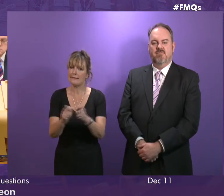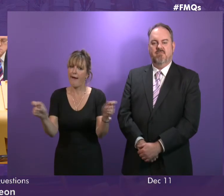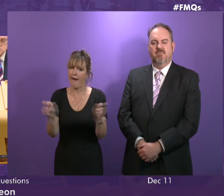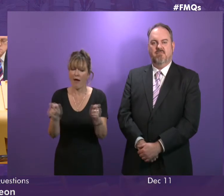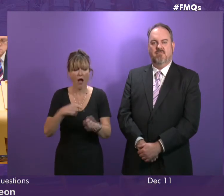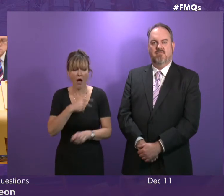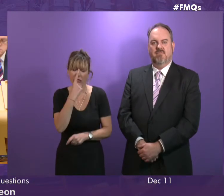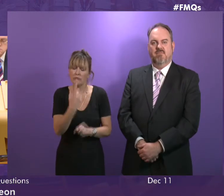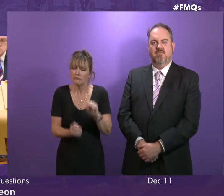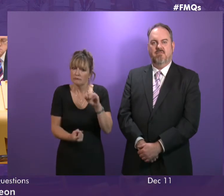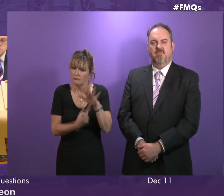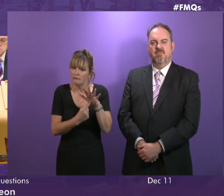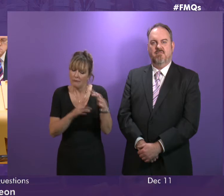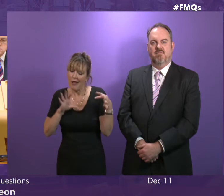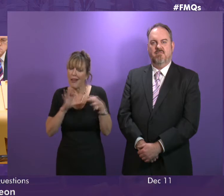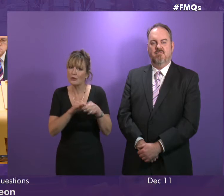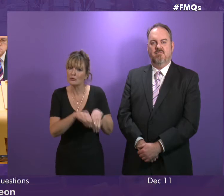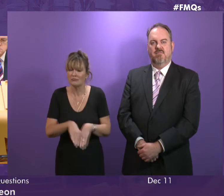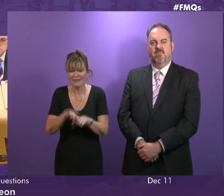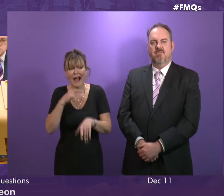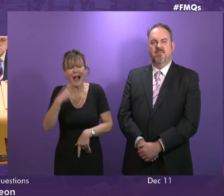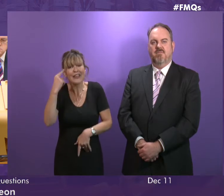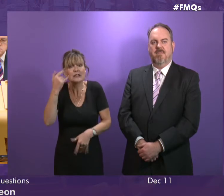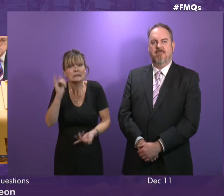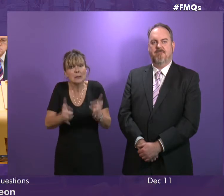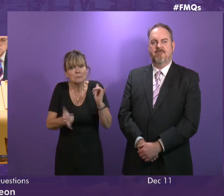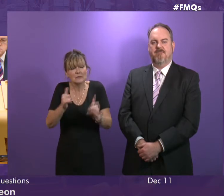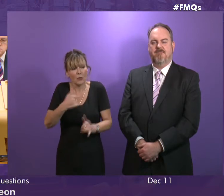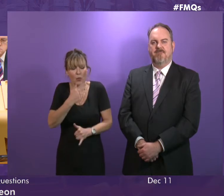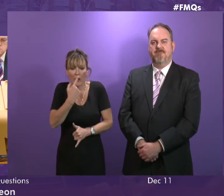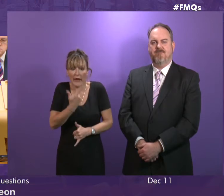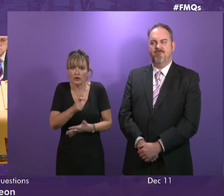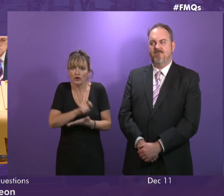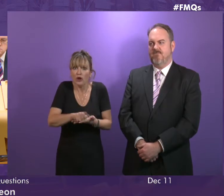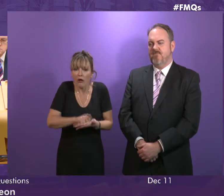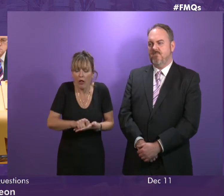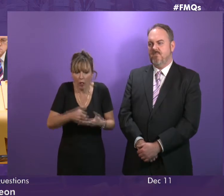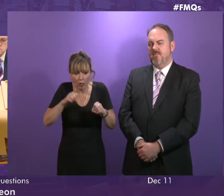a matter of concern and regret when journalists lose their jobs and are made redundant. All